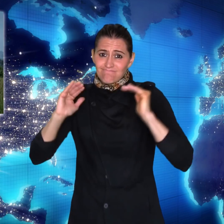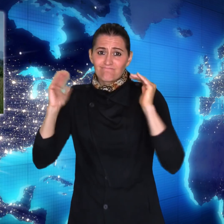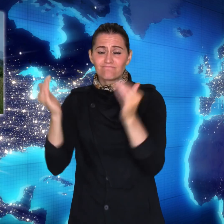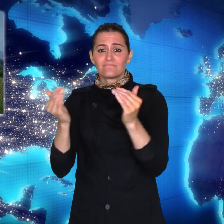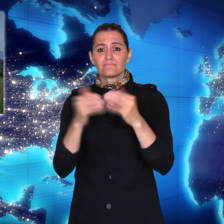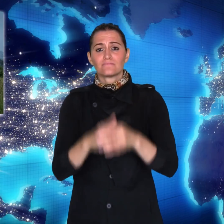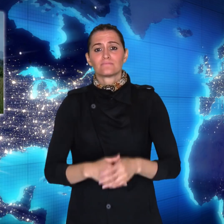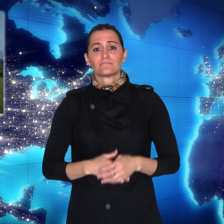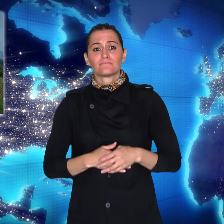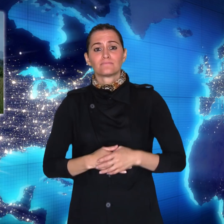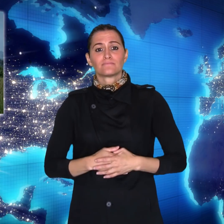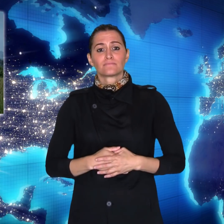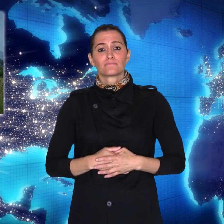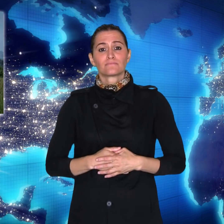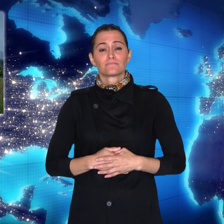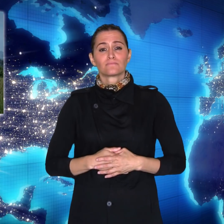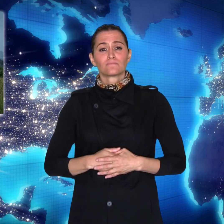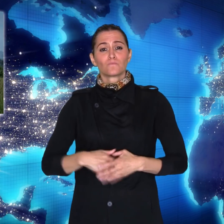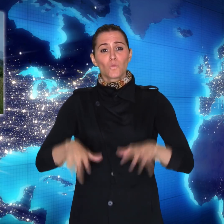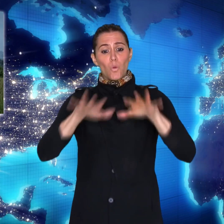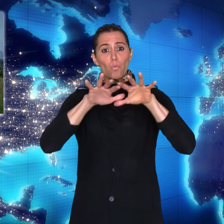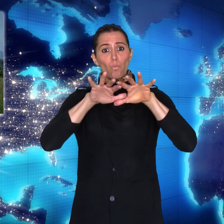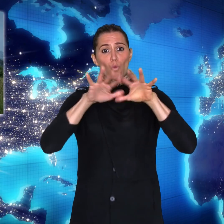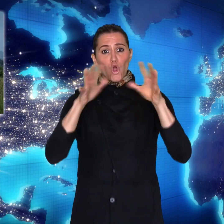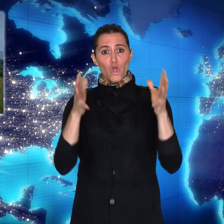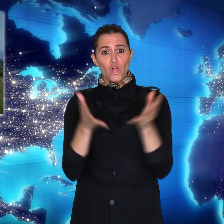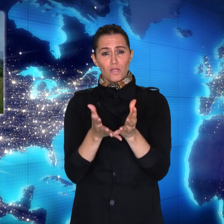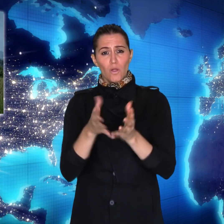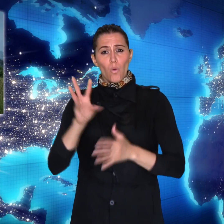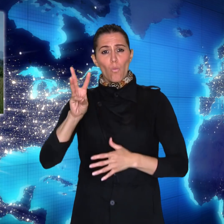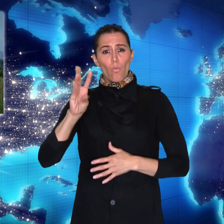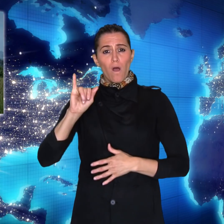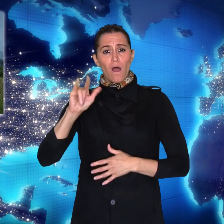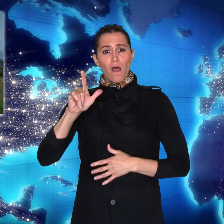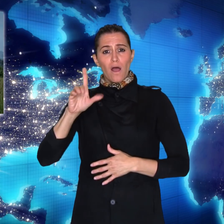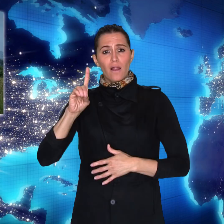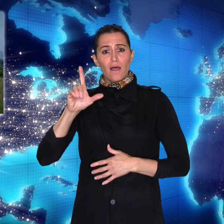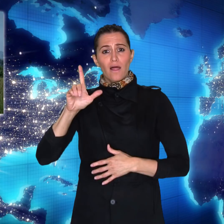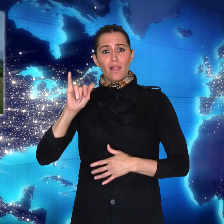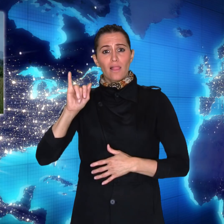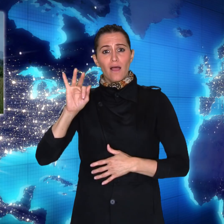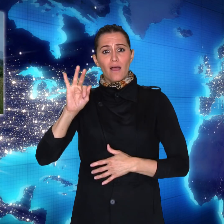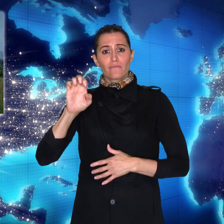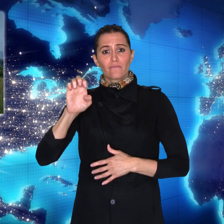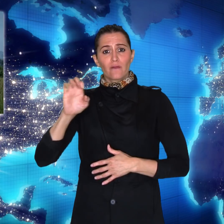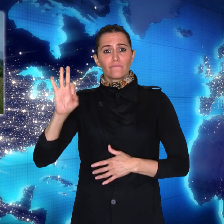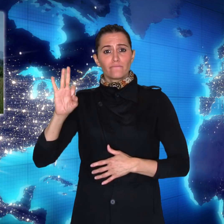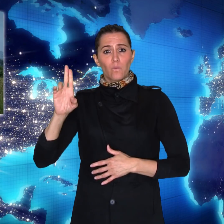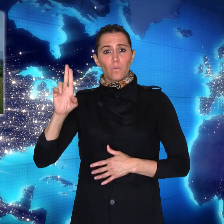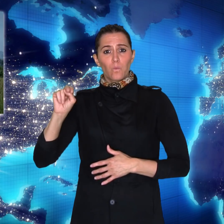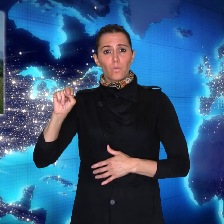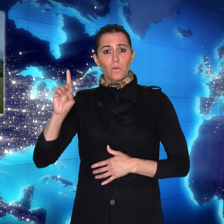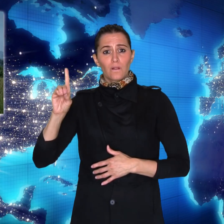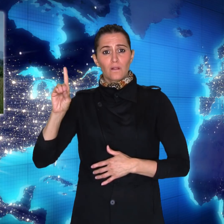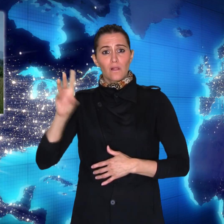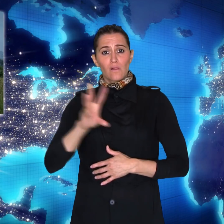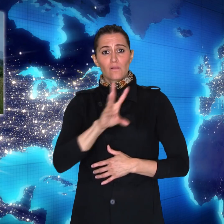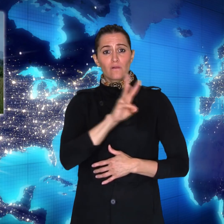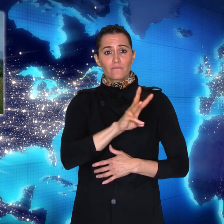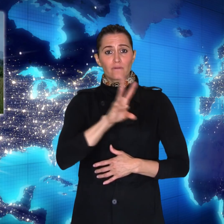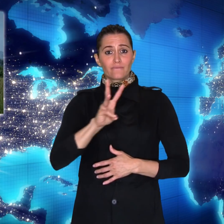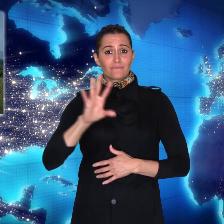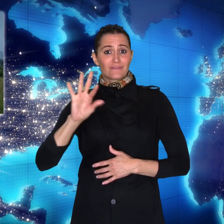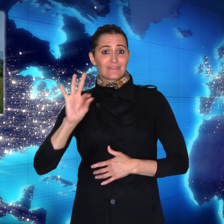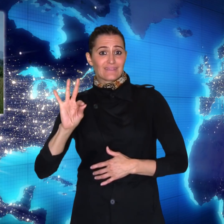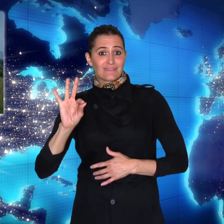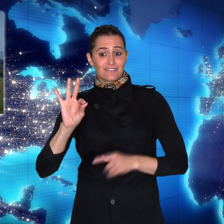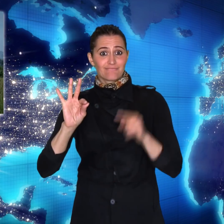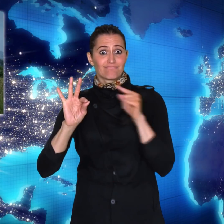them to track 60 elephants around